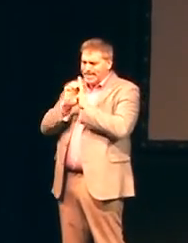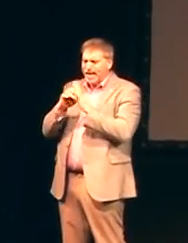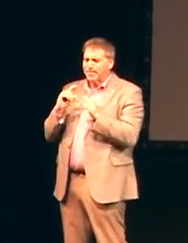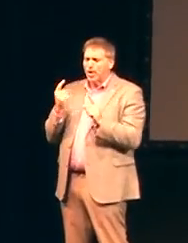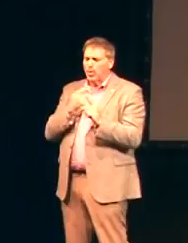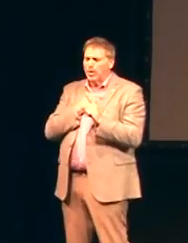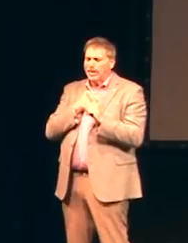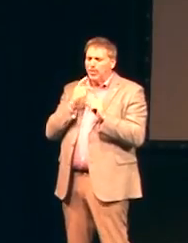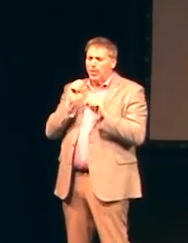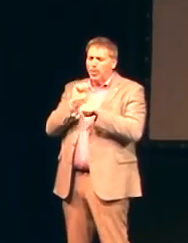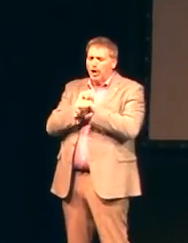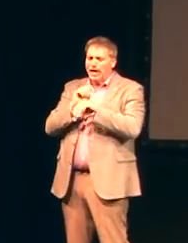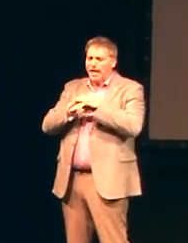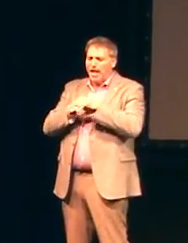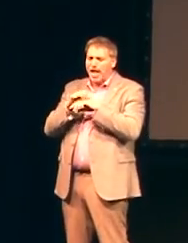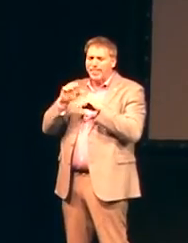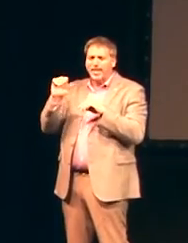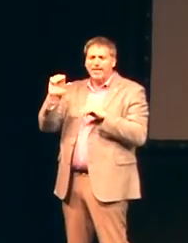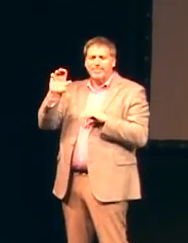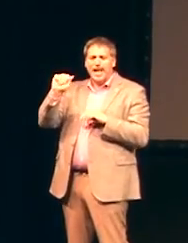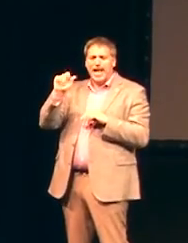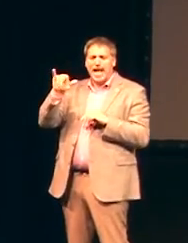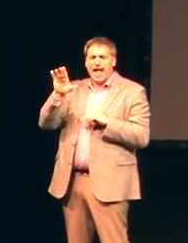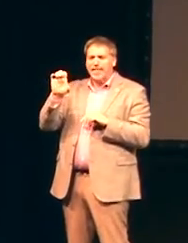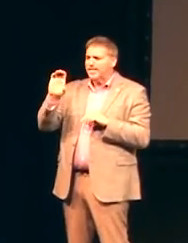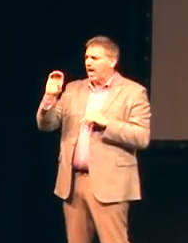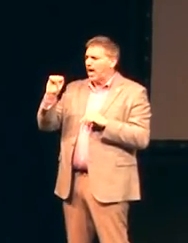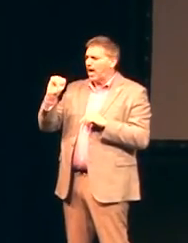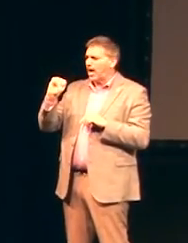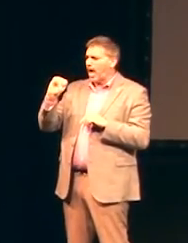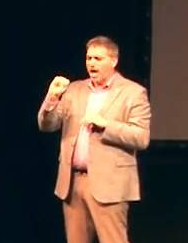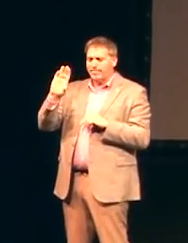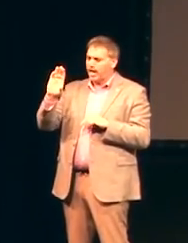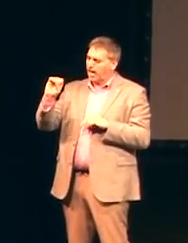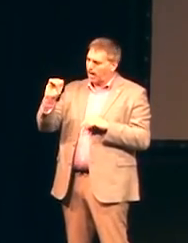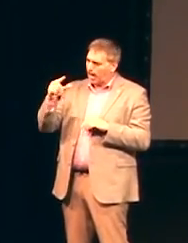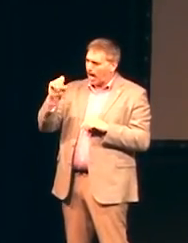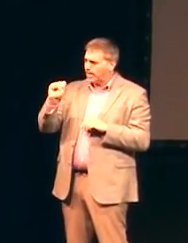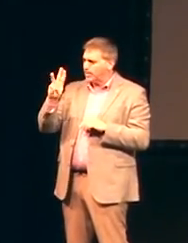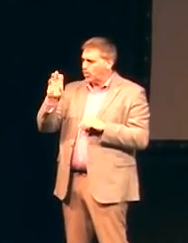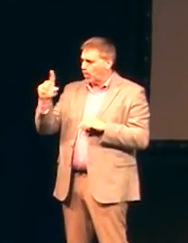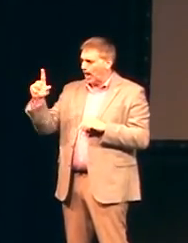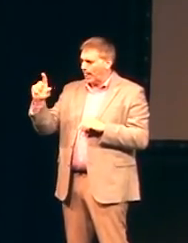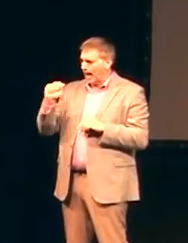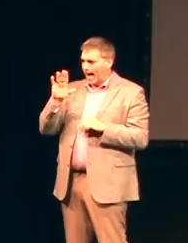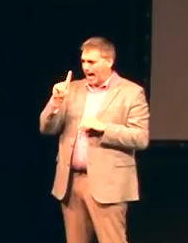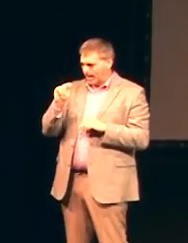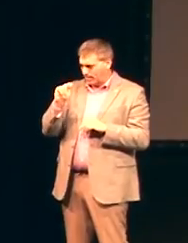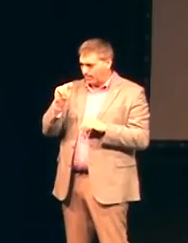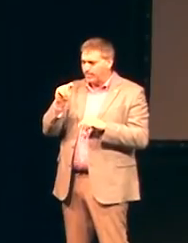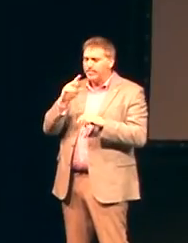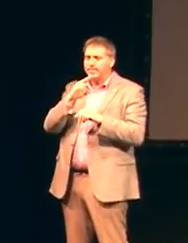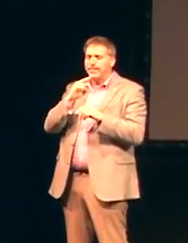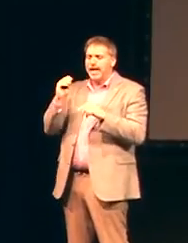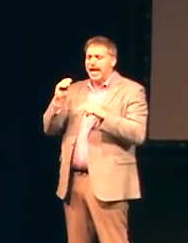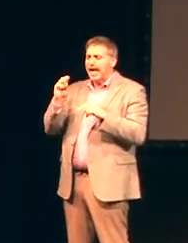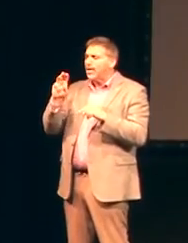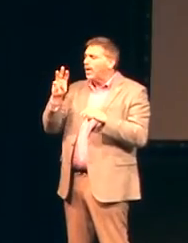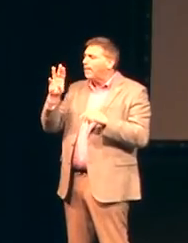that up. I'll give you an example. We work on